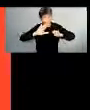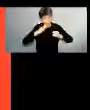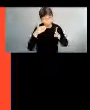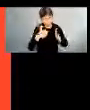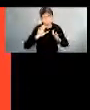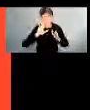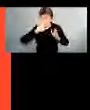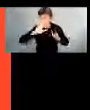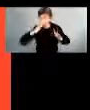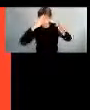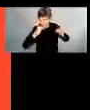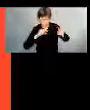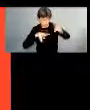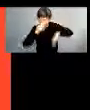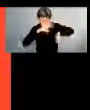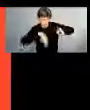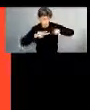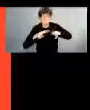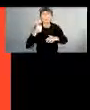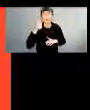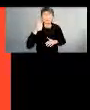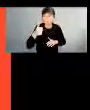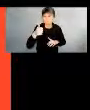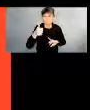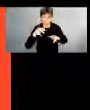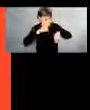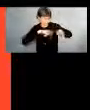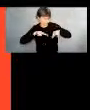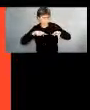your development and the impact it has on your practice.